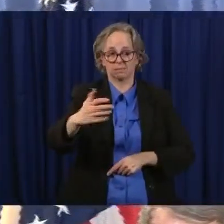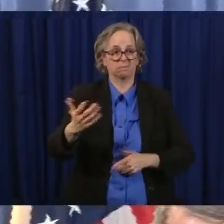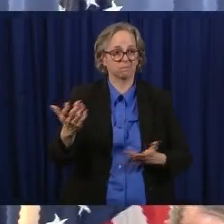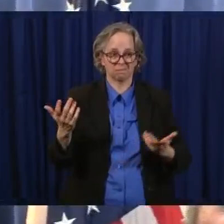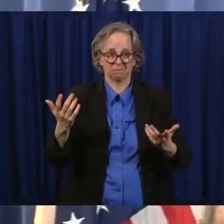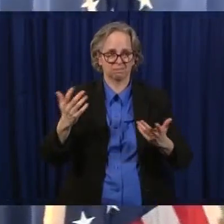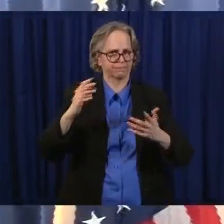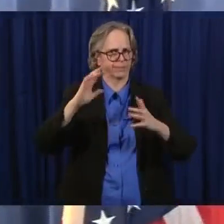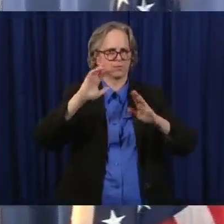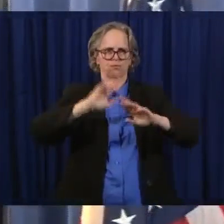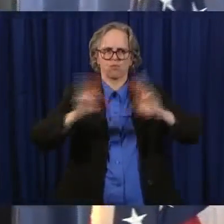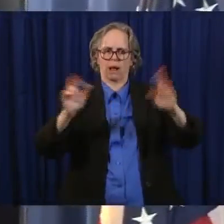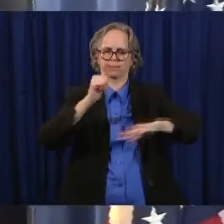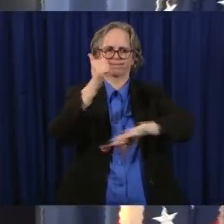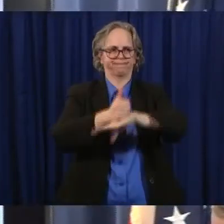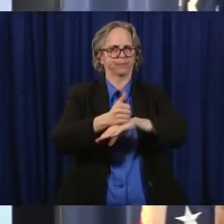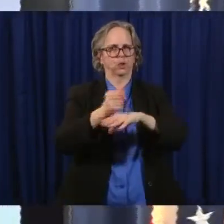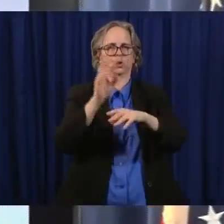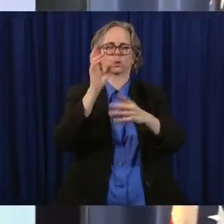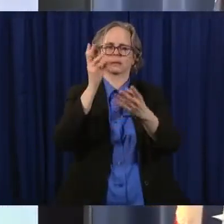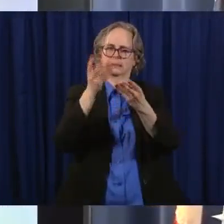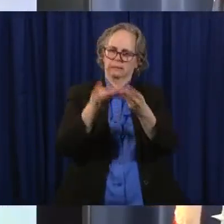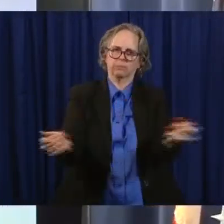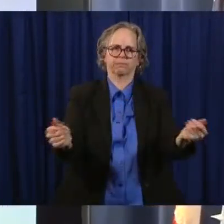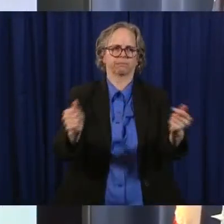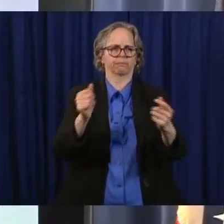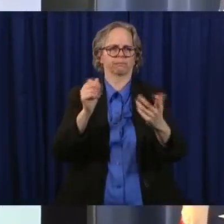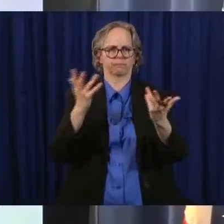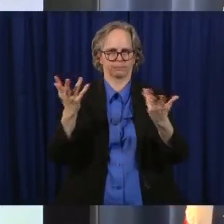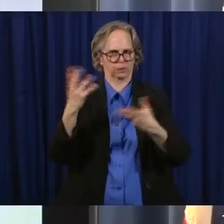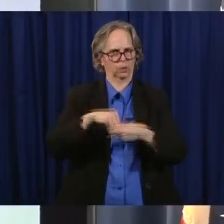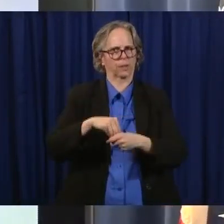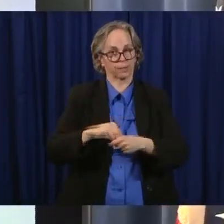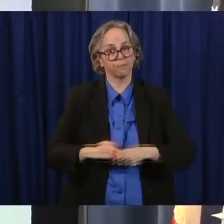CAN THINK ABOUT IT?